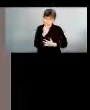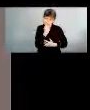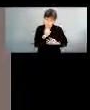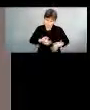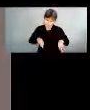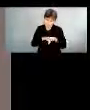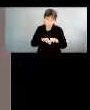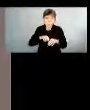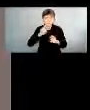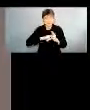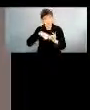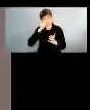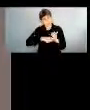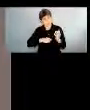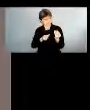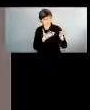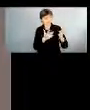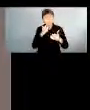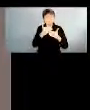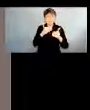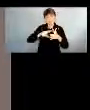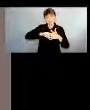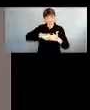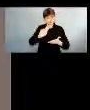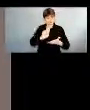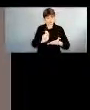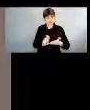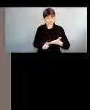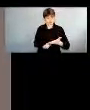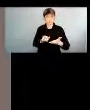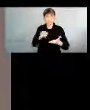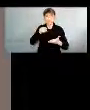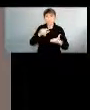Before you even begin writing, you’ll want to take the time to come to a clear understanding